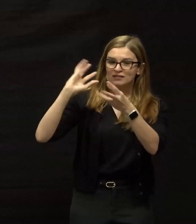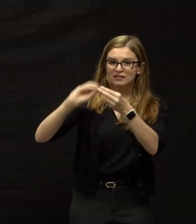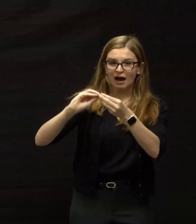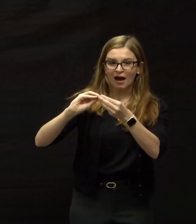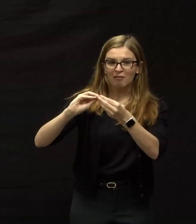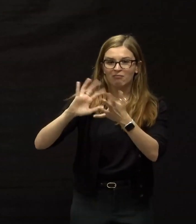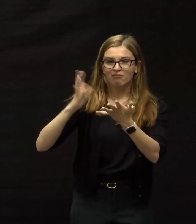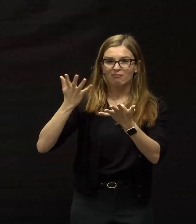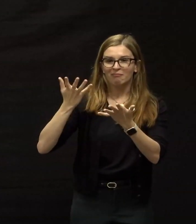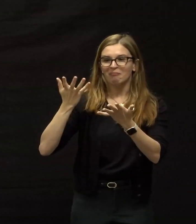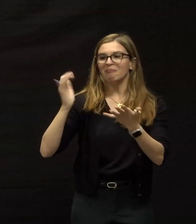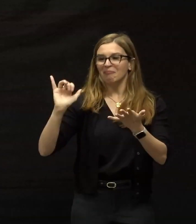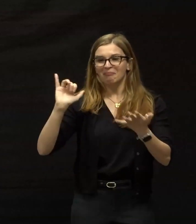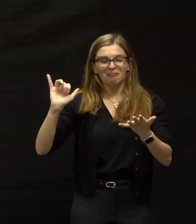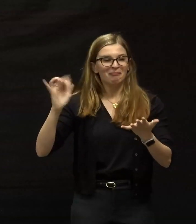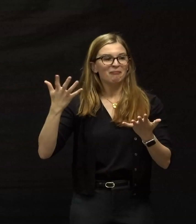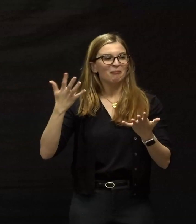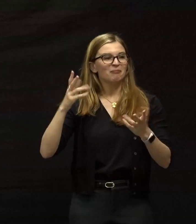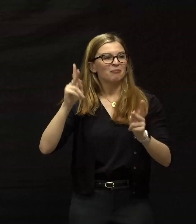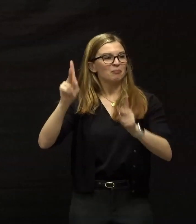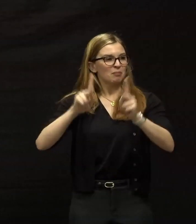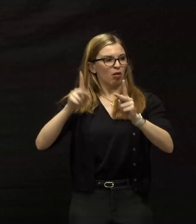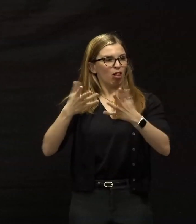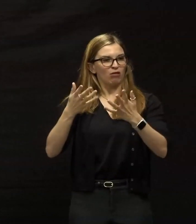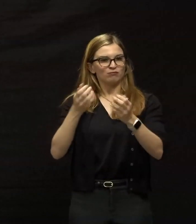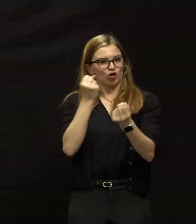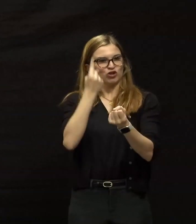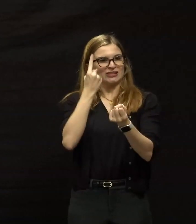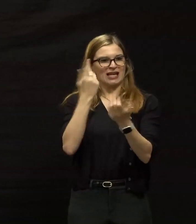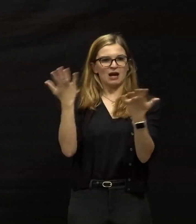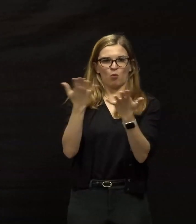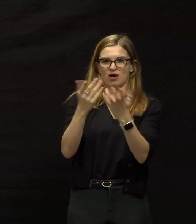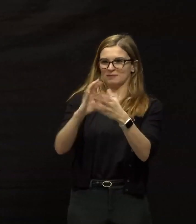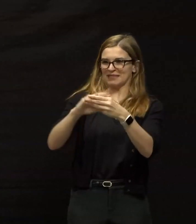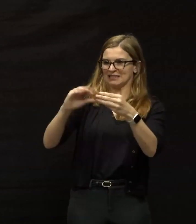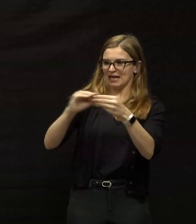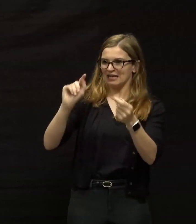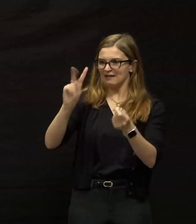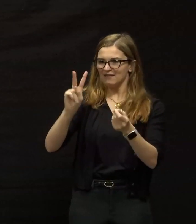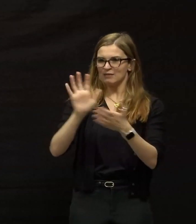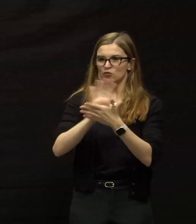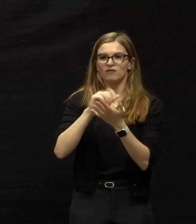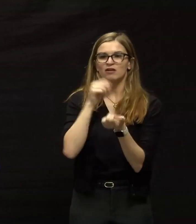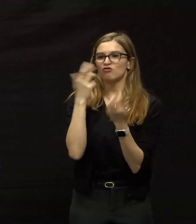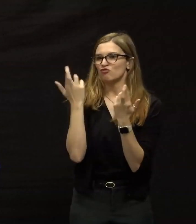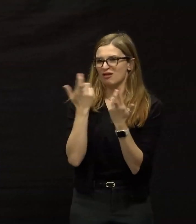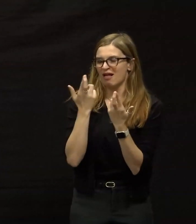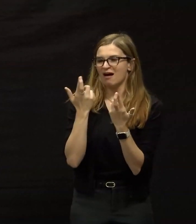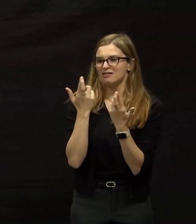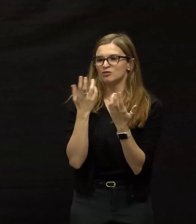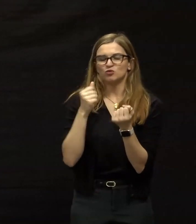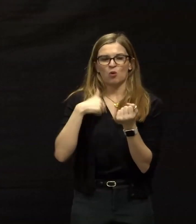oh my goodness, all these years, like people could understand what was being said on TV or in film.